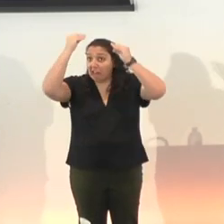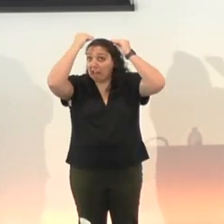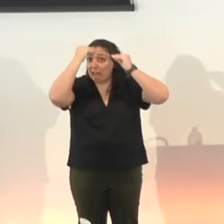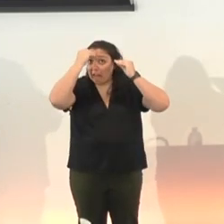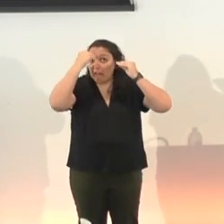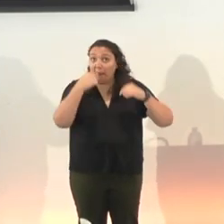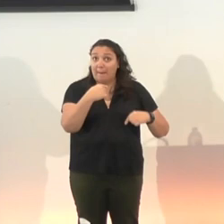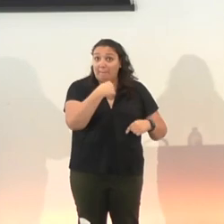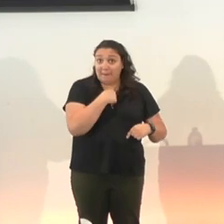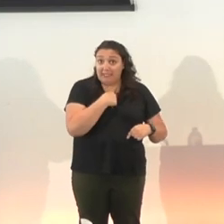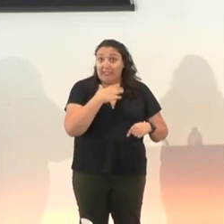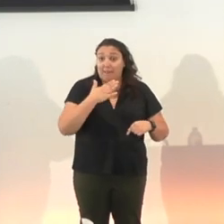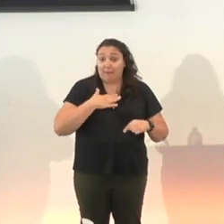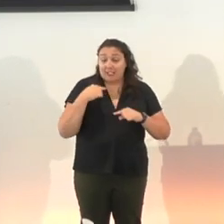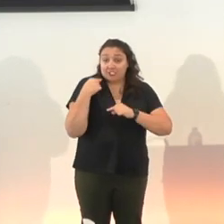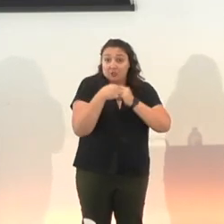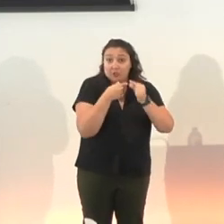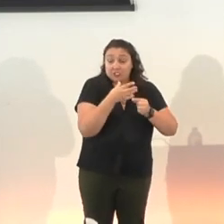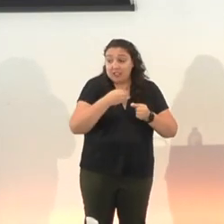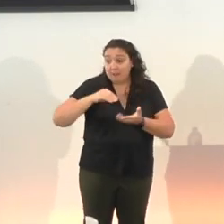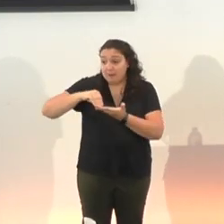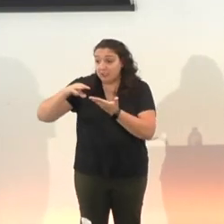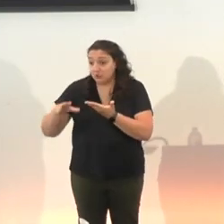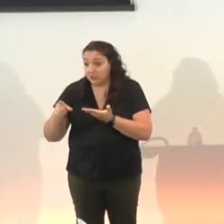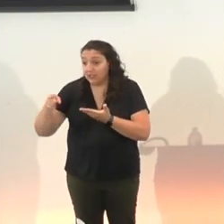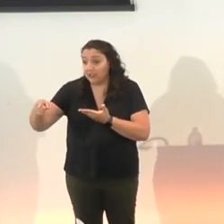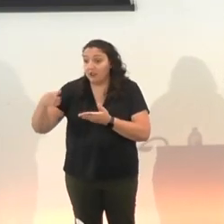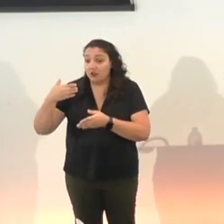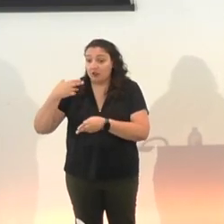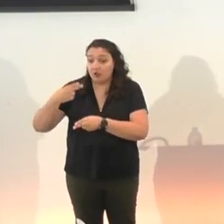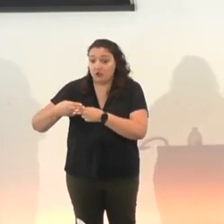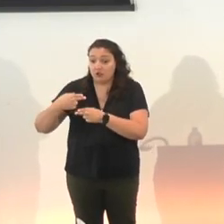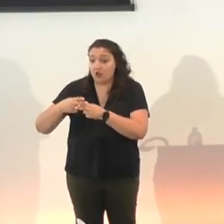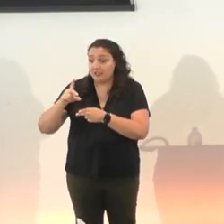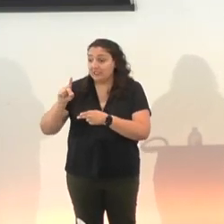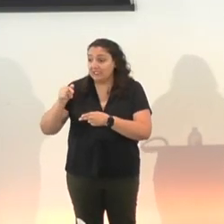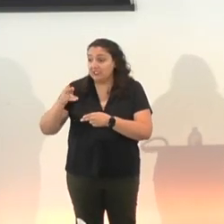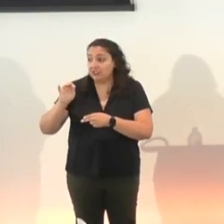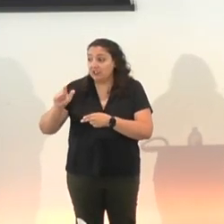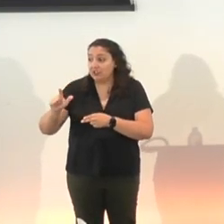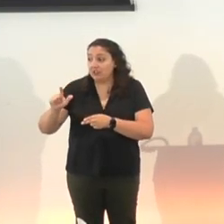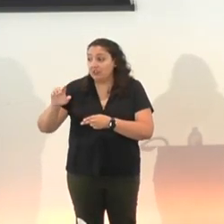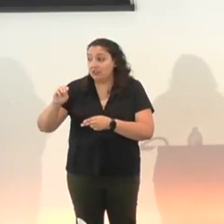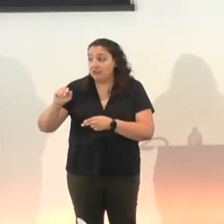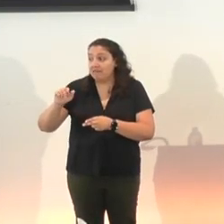and my students who some call digital -- digital natives. And XR natives as may be the next thing